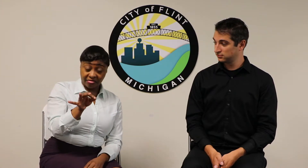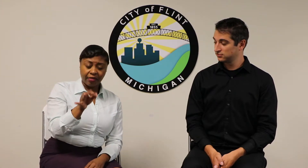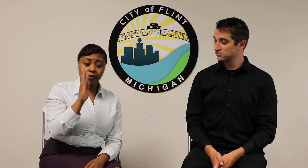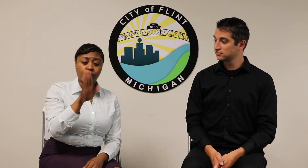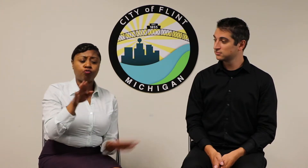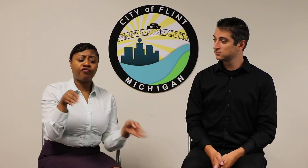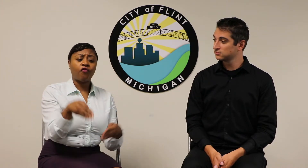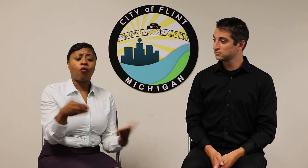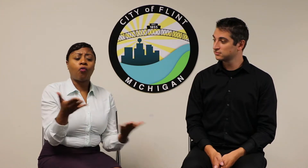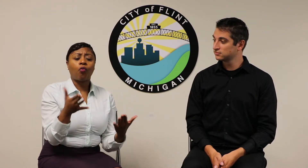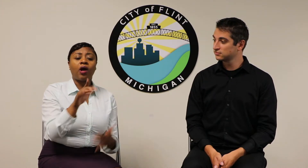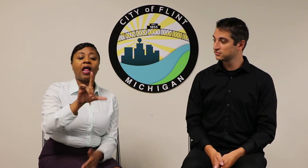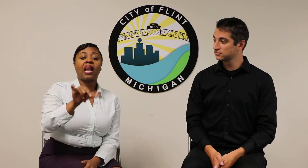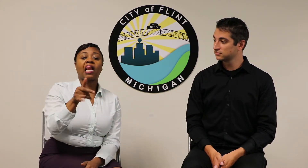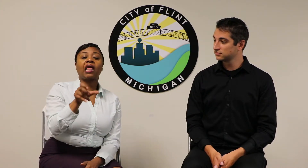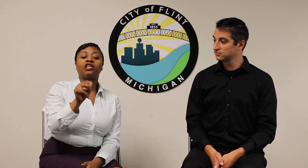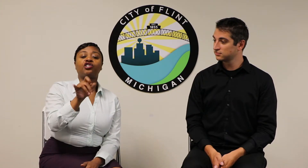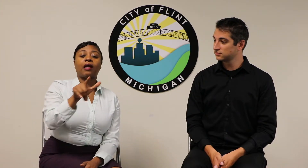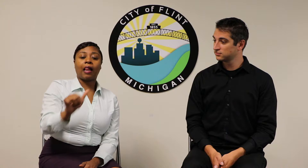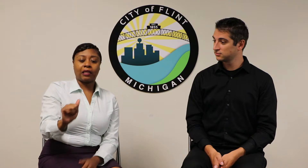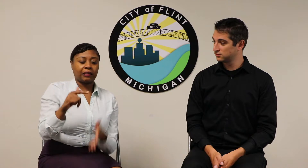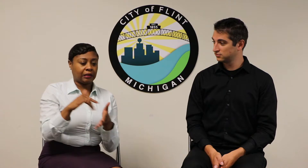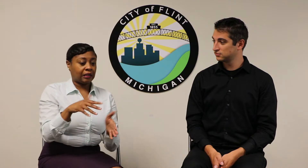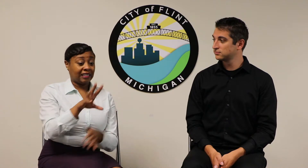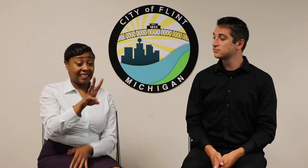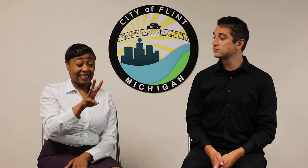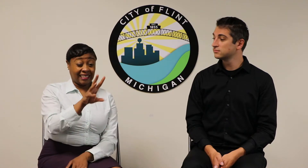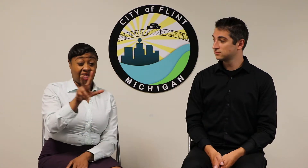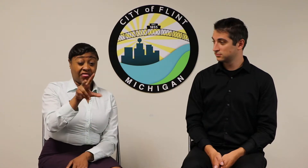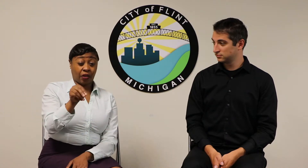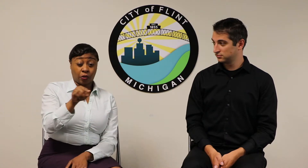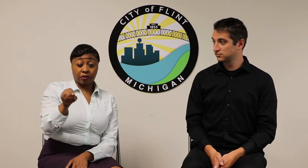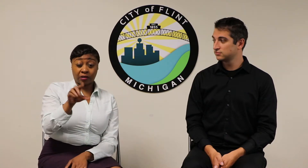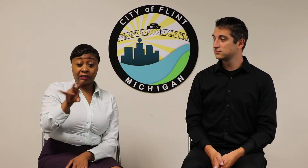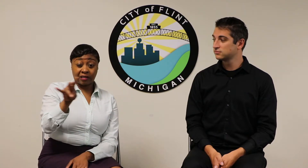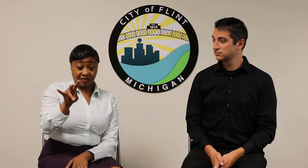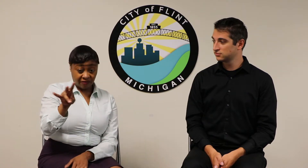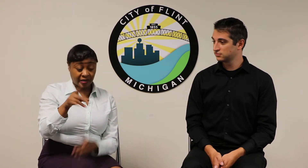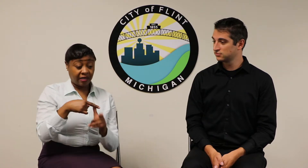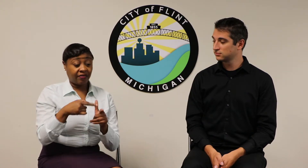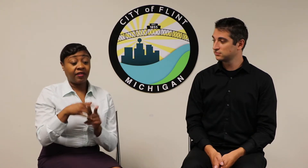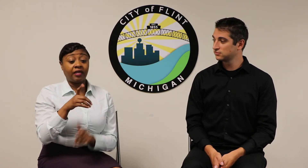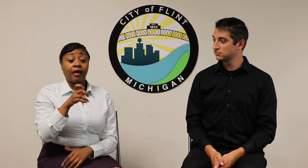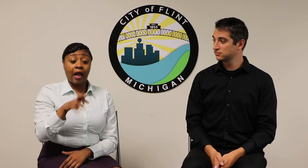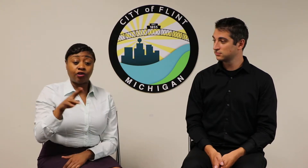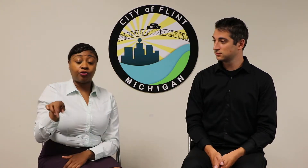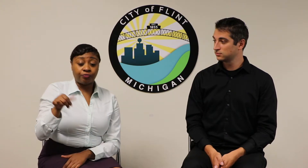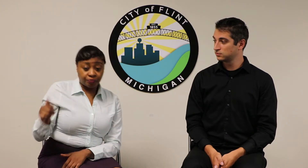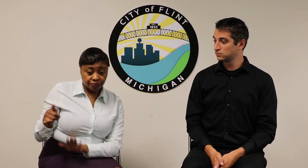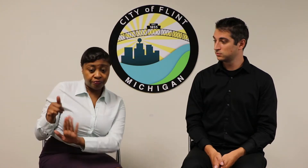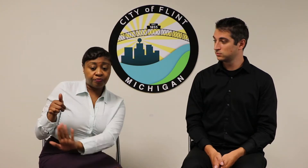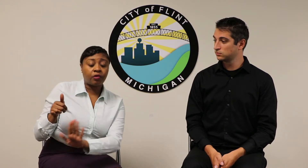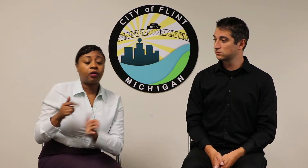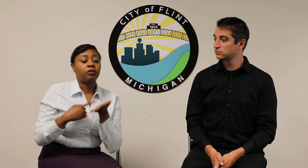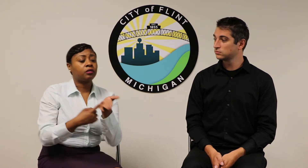Legionella study and that's 6:30 p.m. to 7:00 p.m. and then we'll have